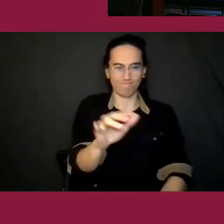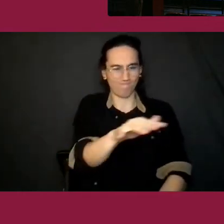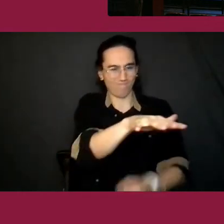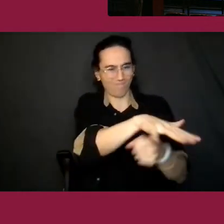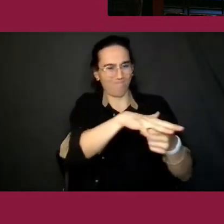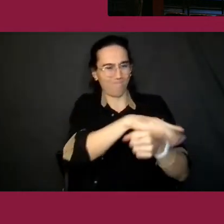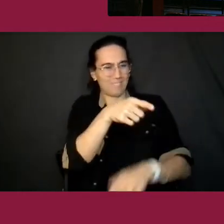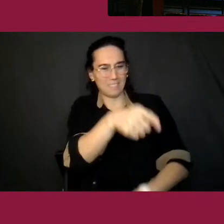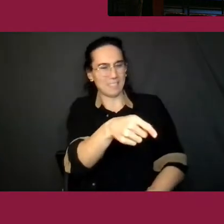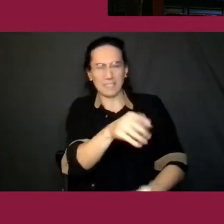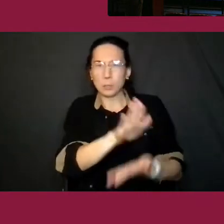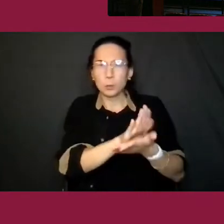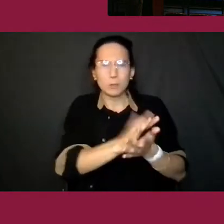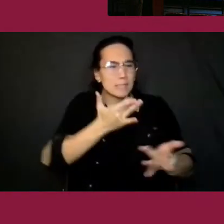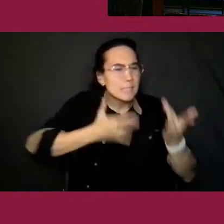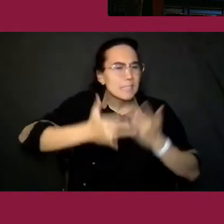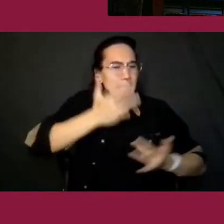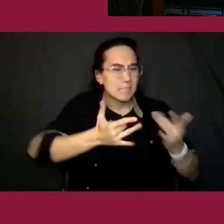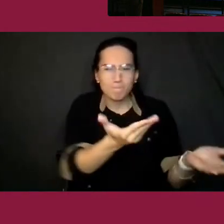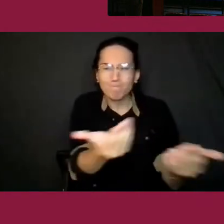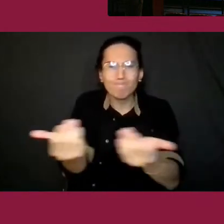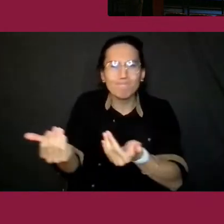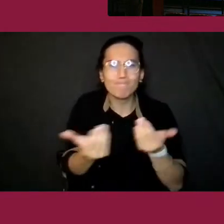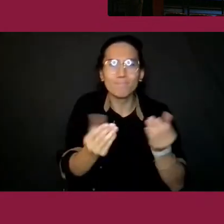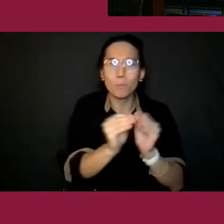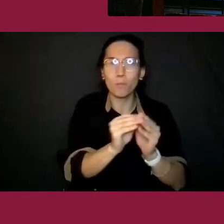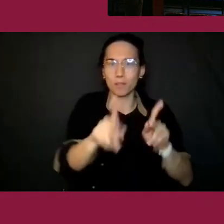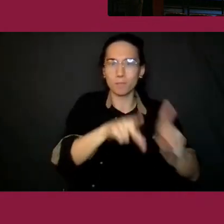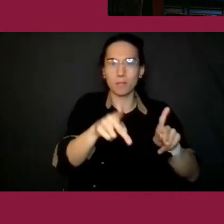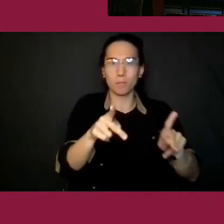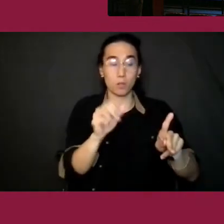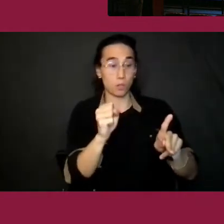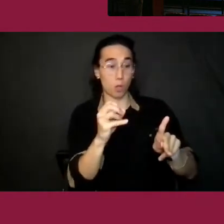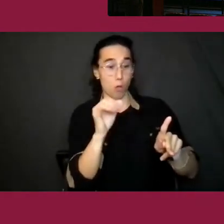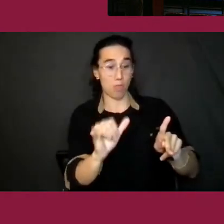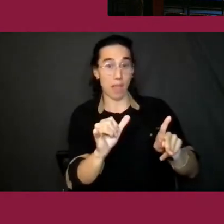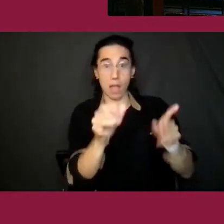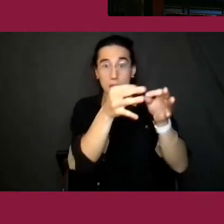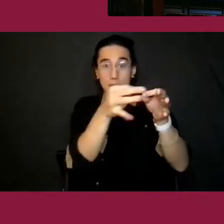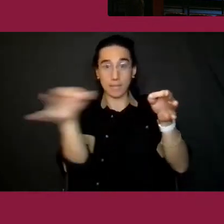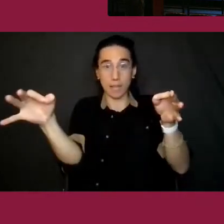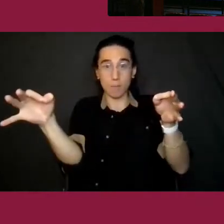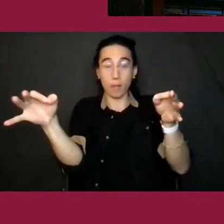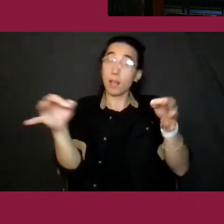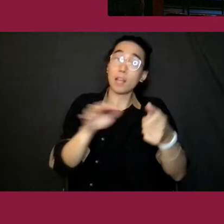I'm, I'm concerned about the statement that there are enough students for everyone. Are we sure about that because some of